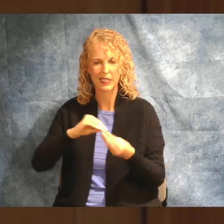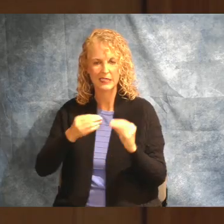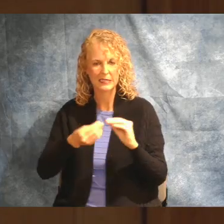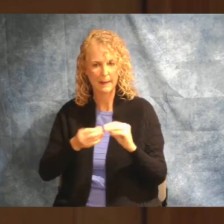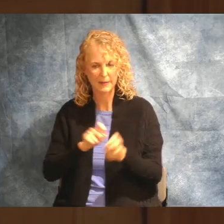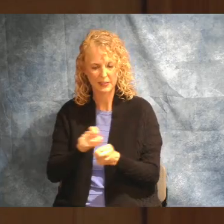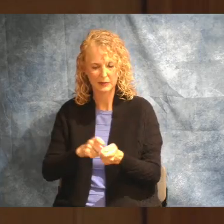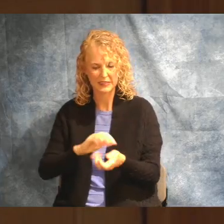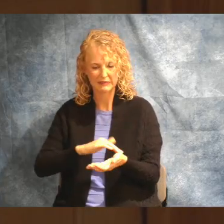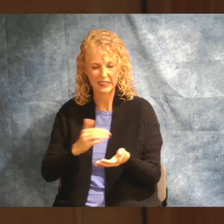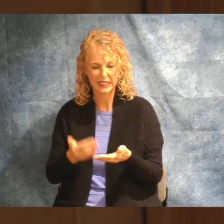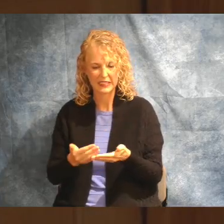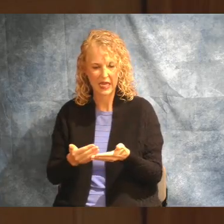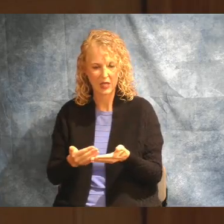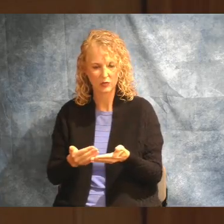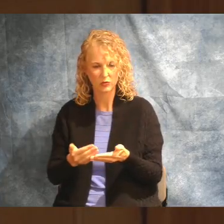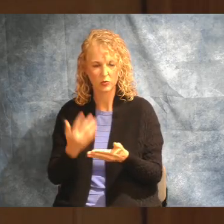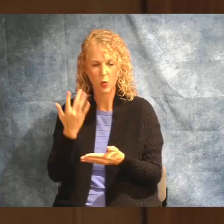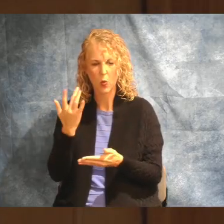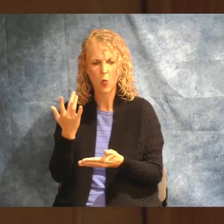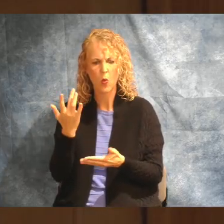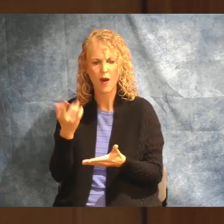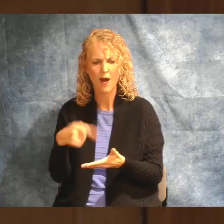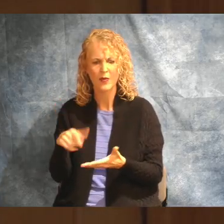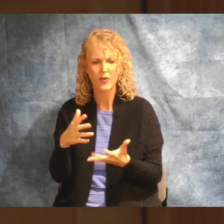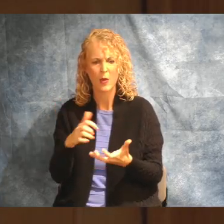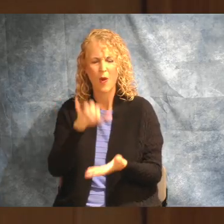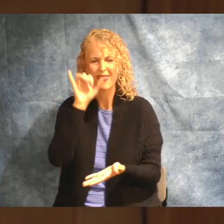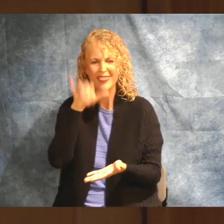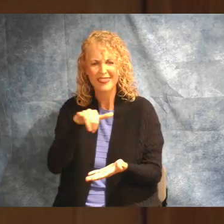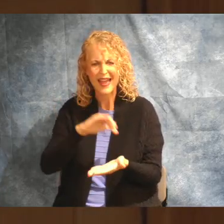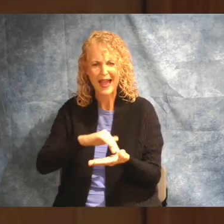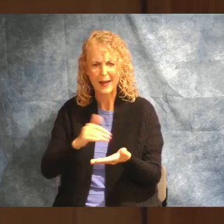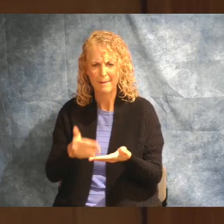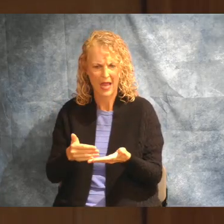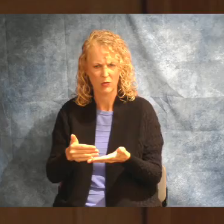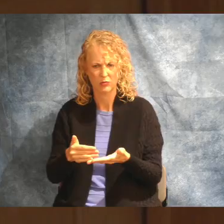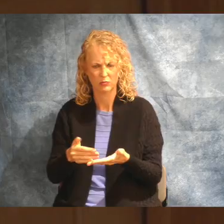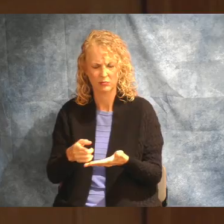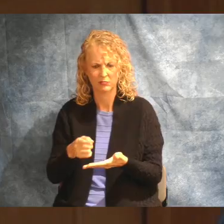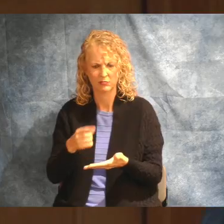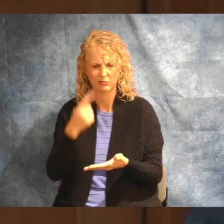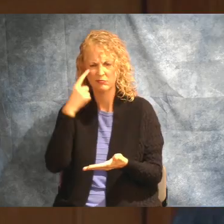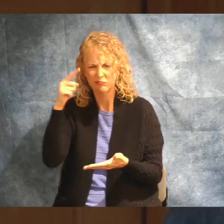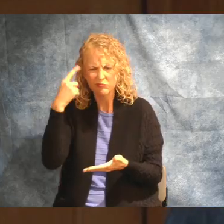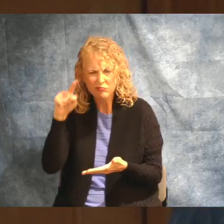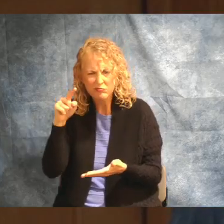businesses intending to do with these dollars from the county to help expand what they're doing in